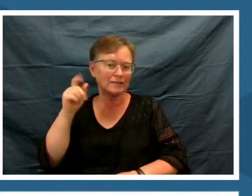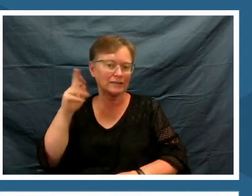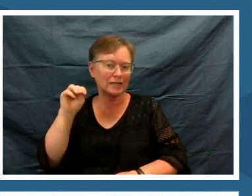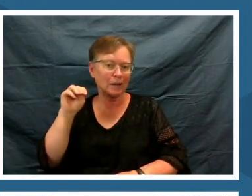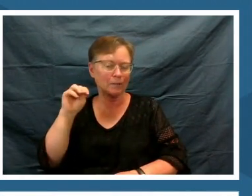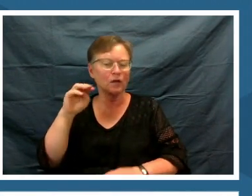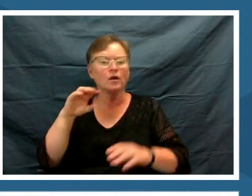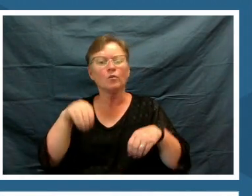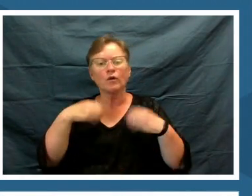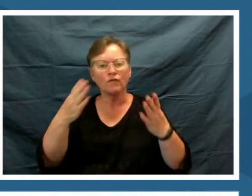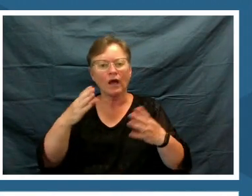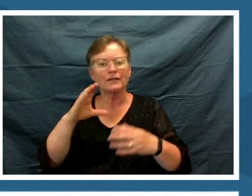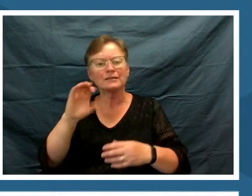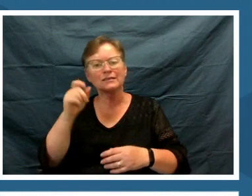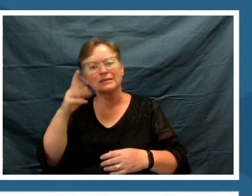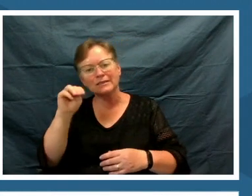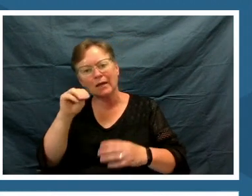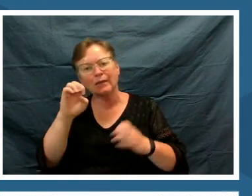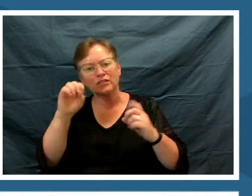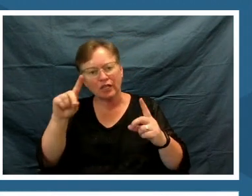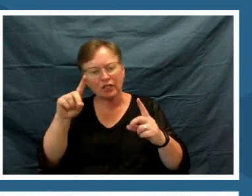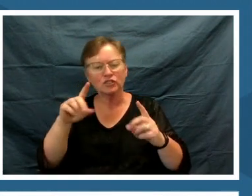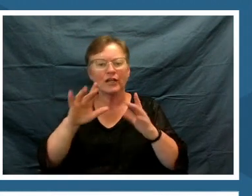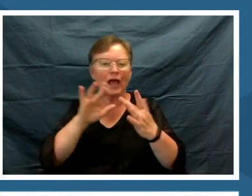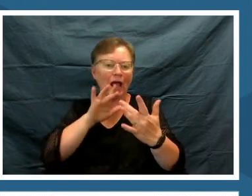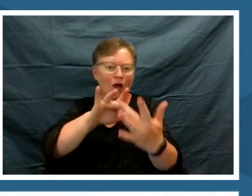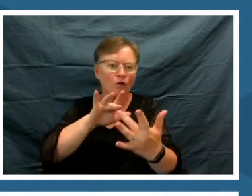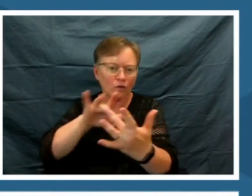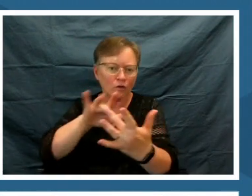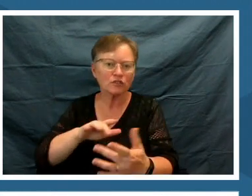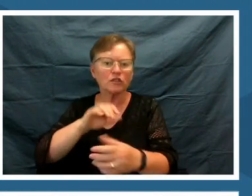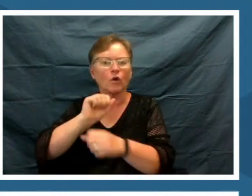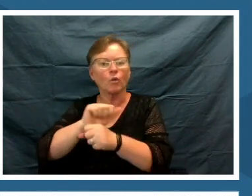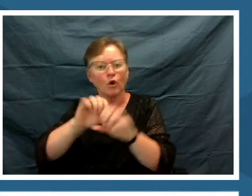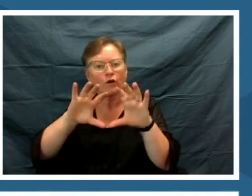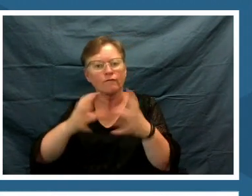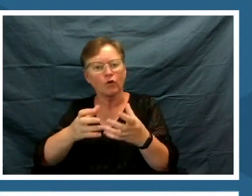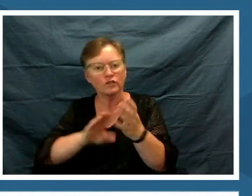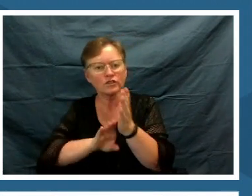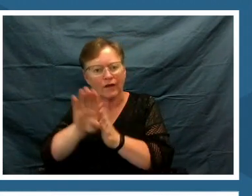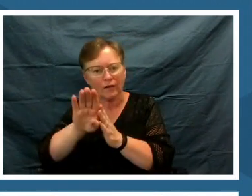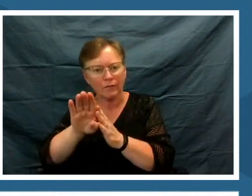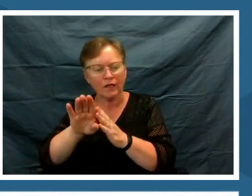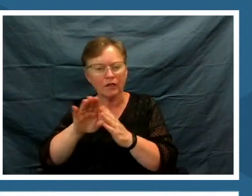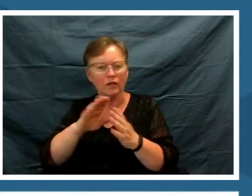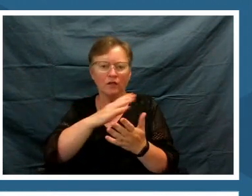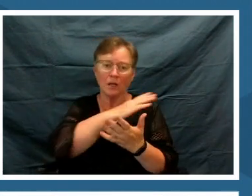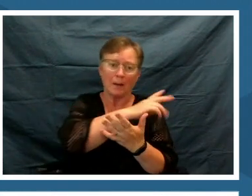workforce development opportunities and